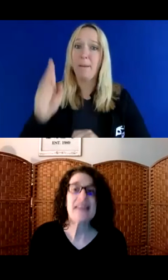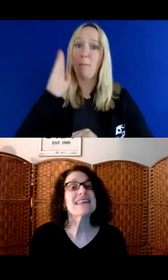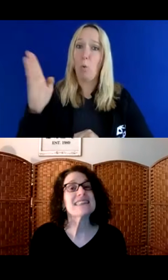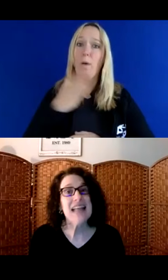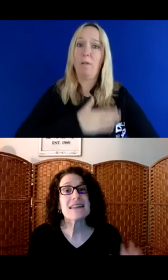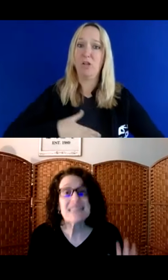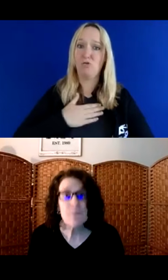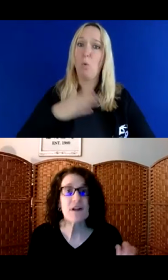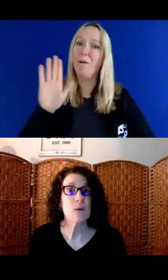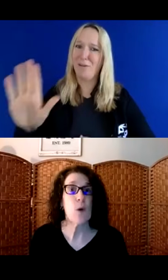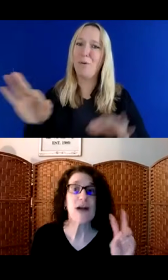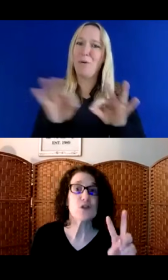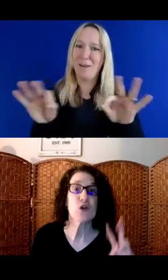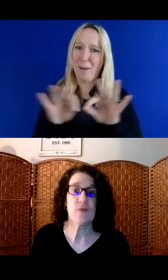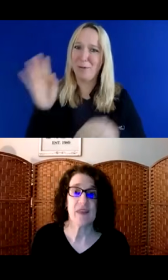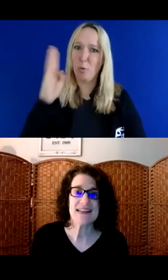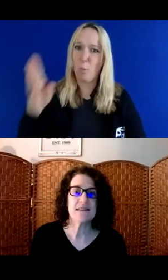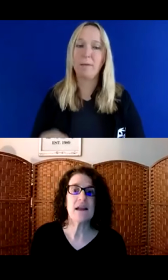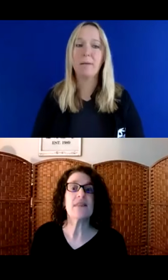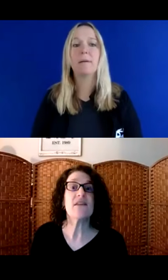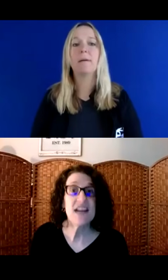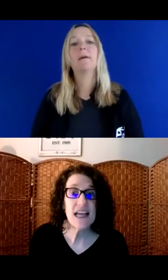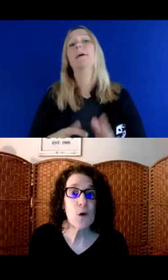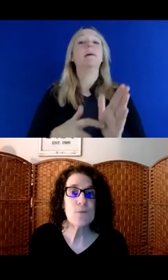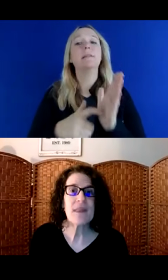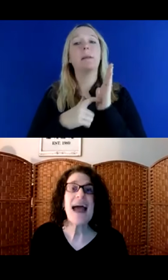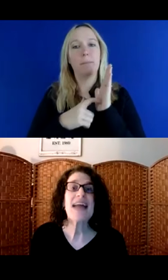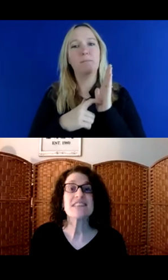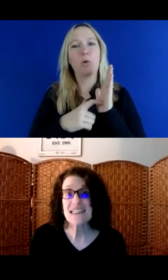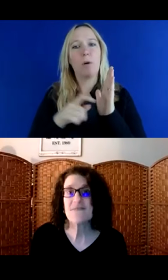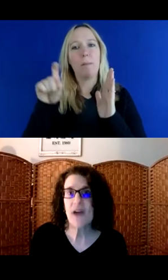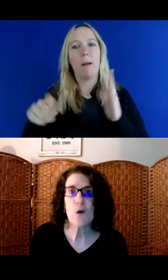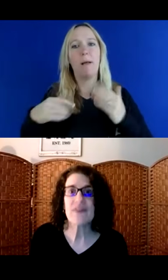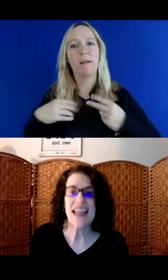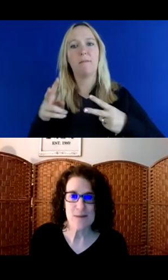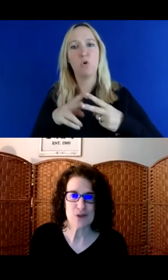They typically require two things: the video, and the text file with the captions.